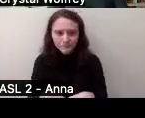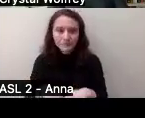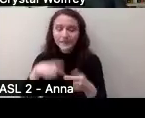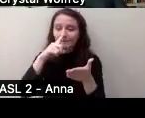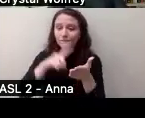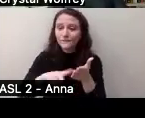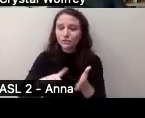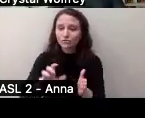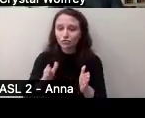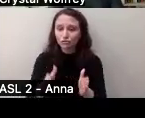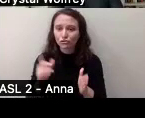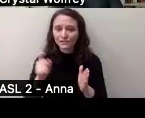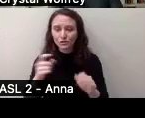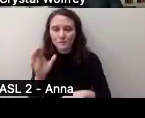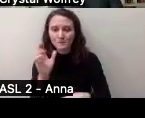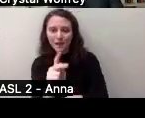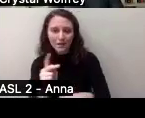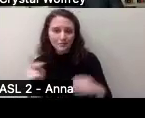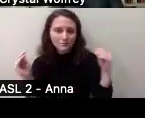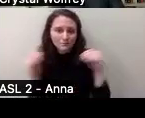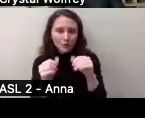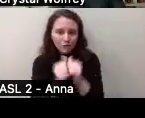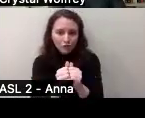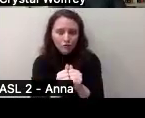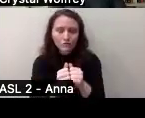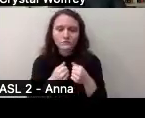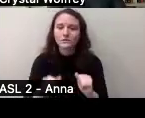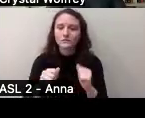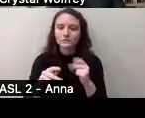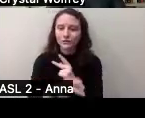put this all together and try to figure out what they could do.